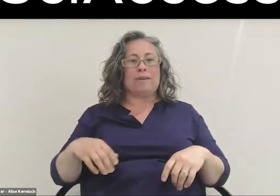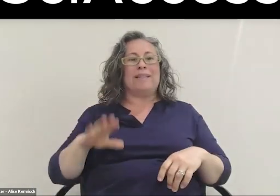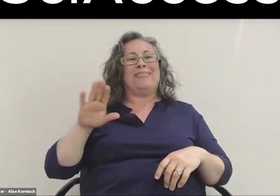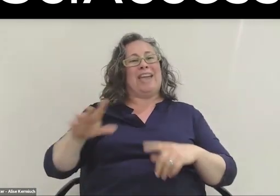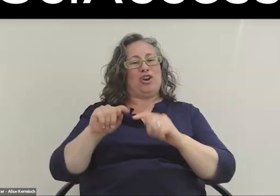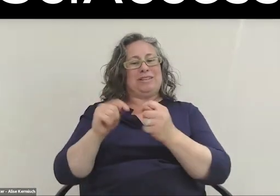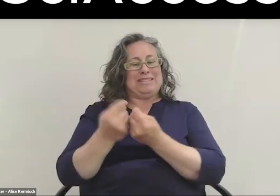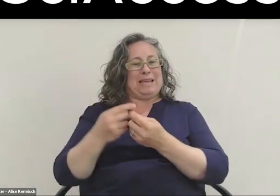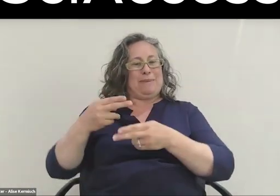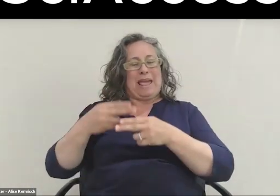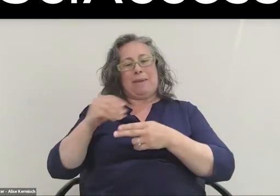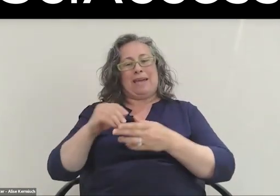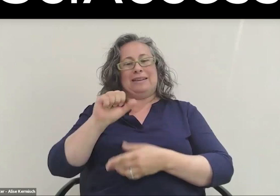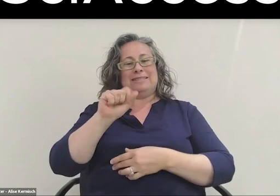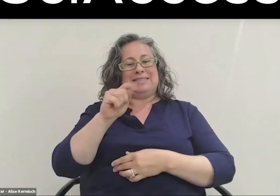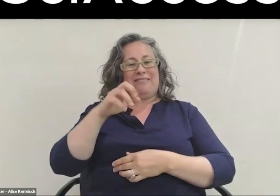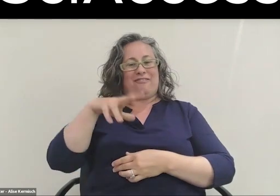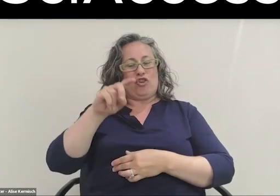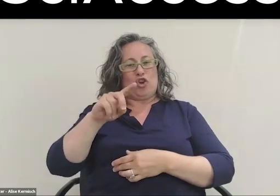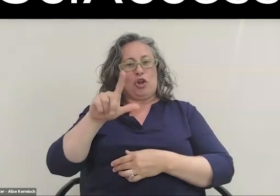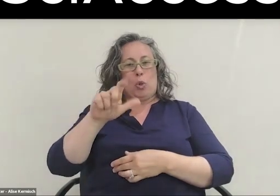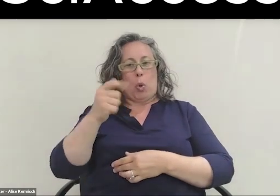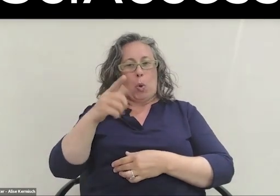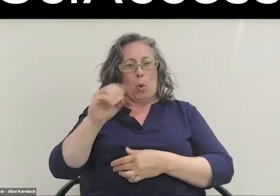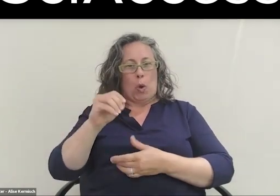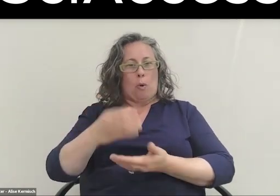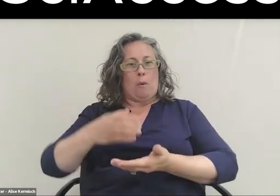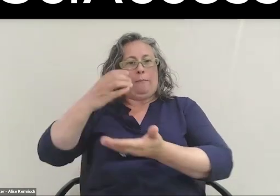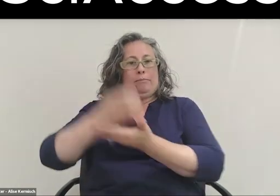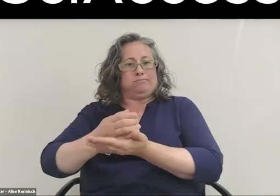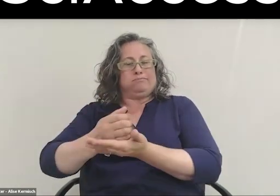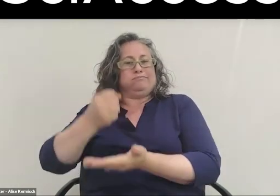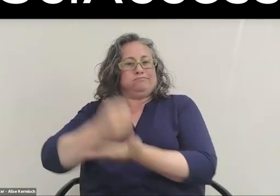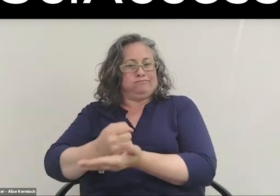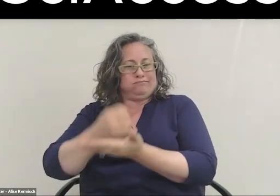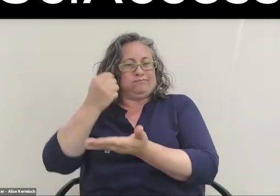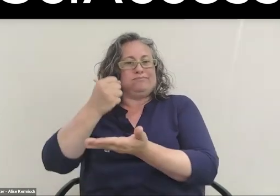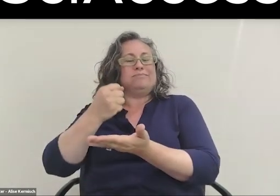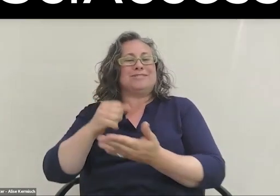and the Stanford logo in the corner in a cup holder device, so that was really well done.